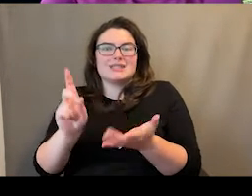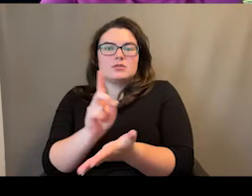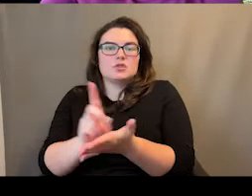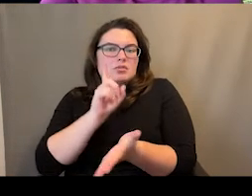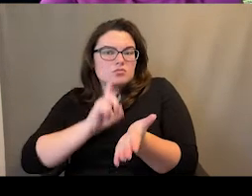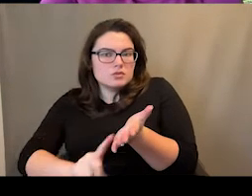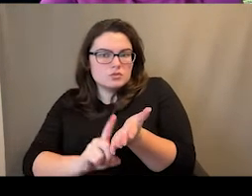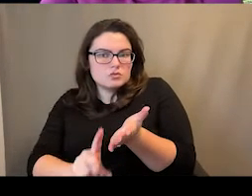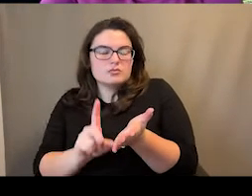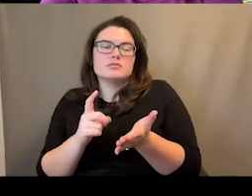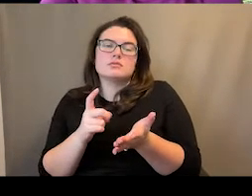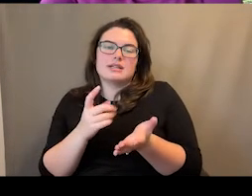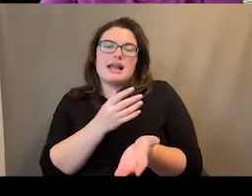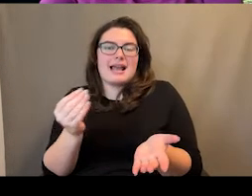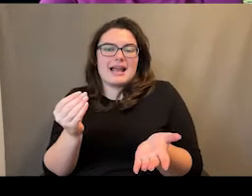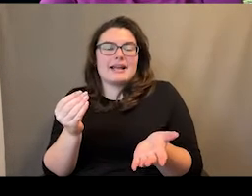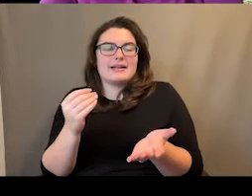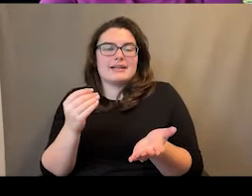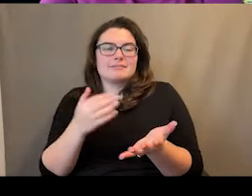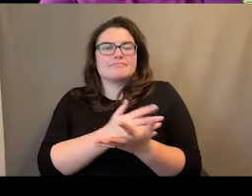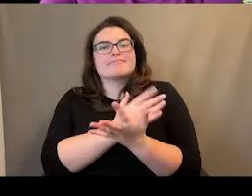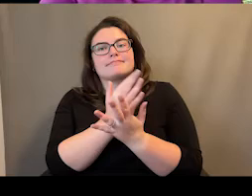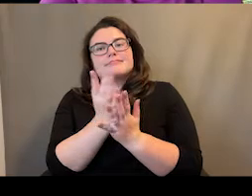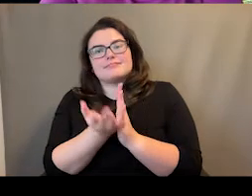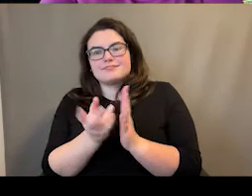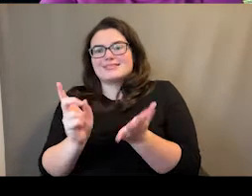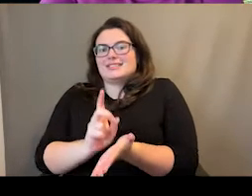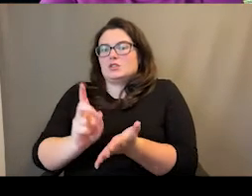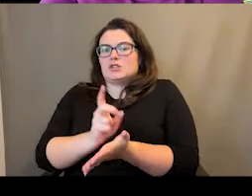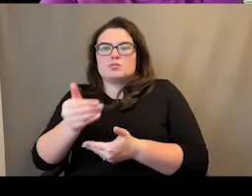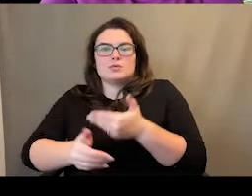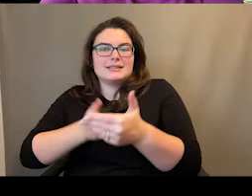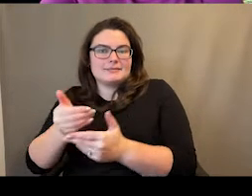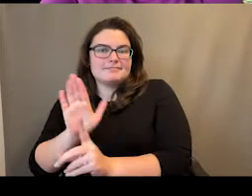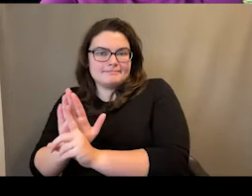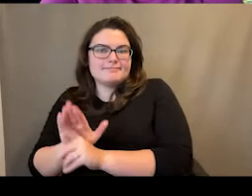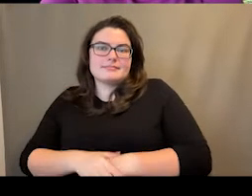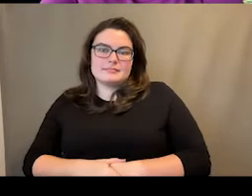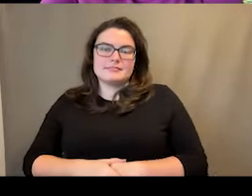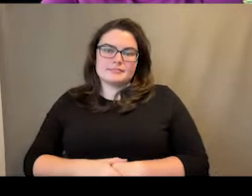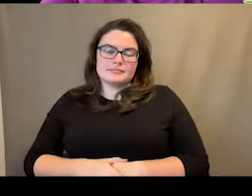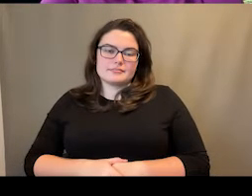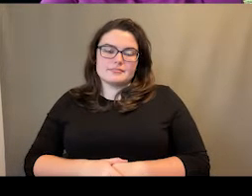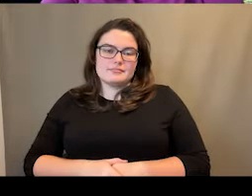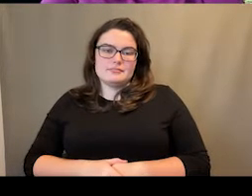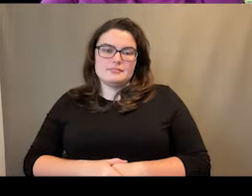and throughout the dissertation process. Now while